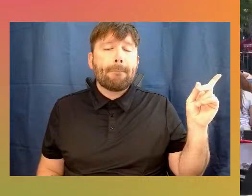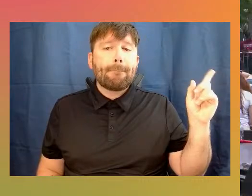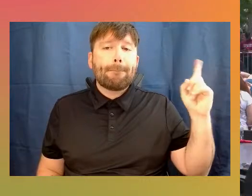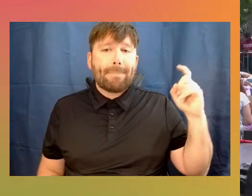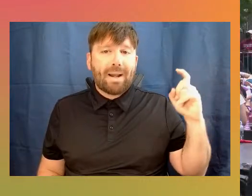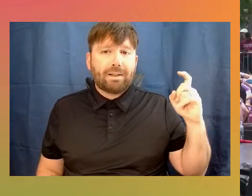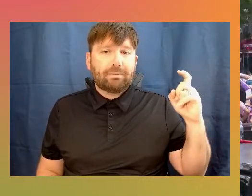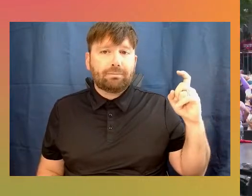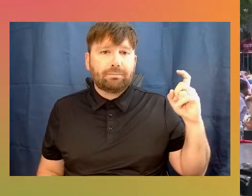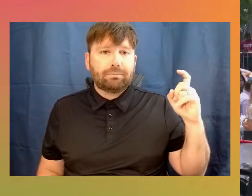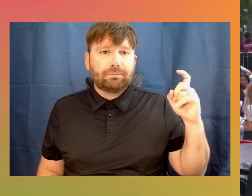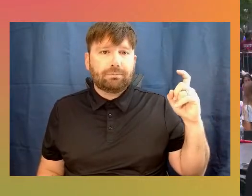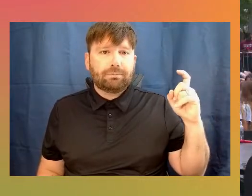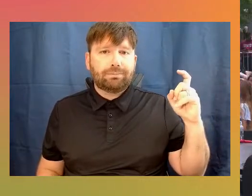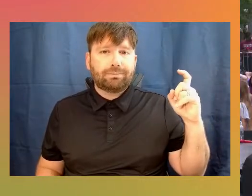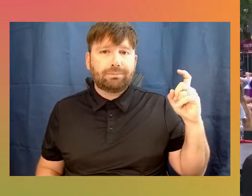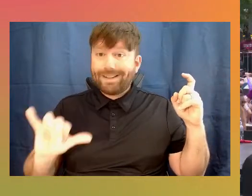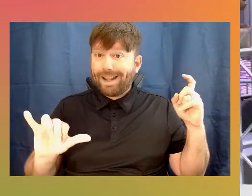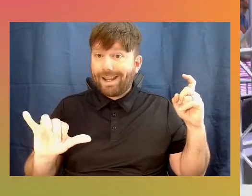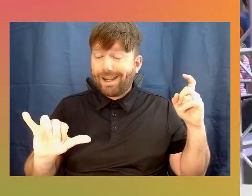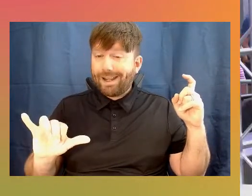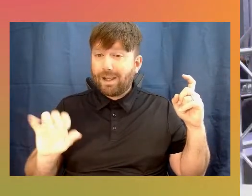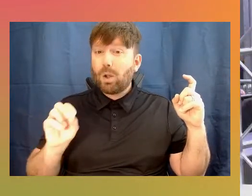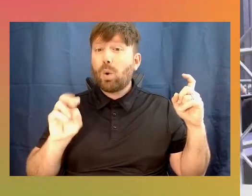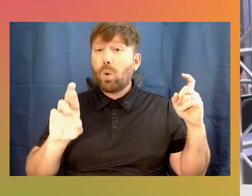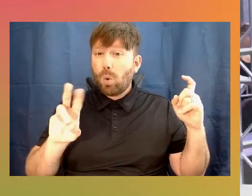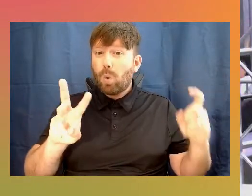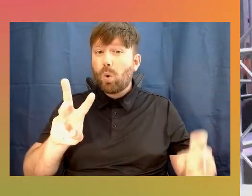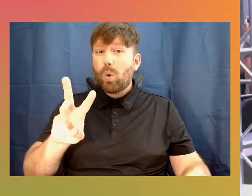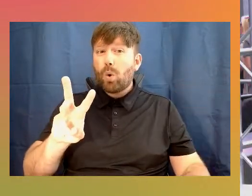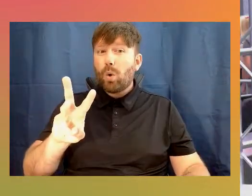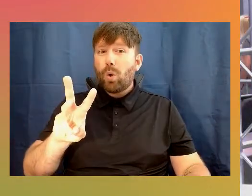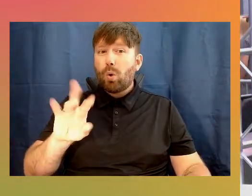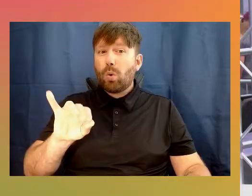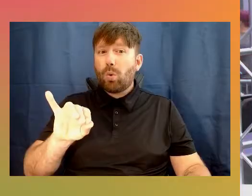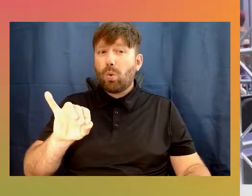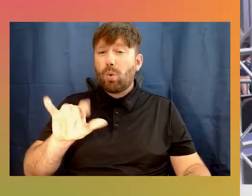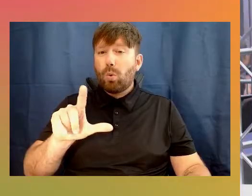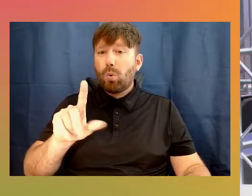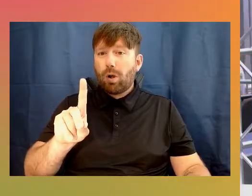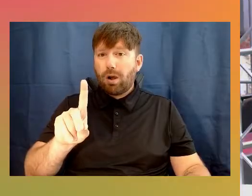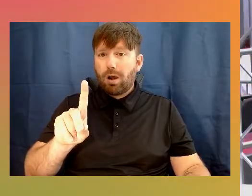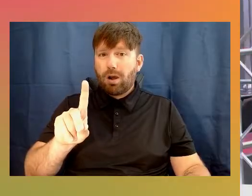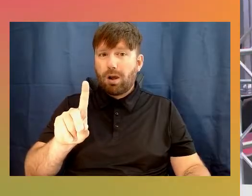WHY NOT THREE-LEGGED DOG.